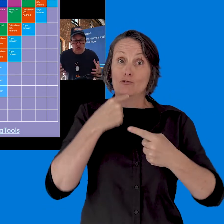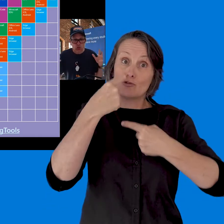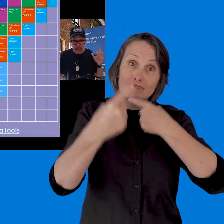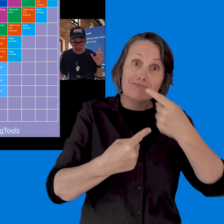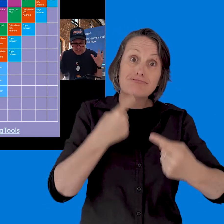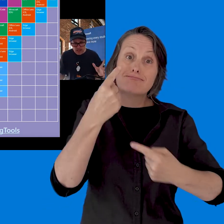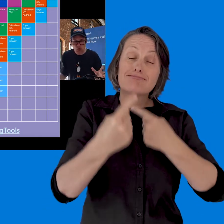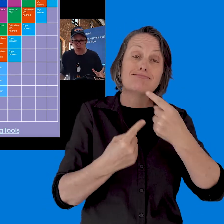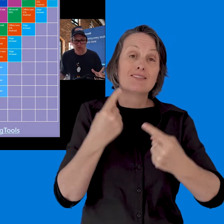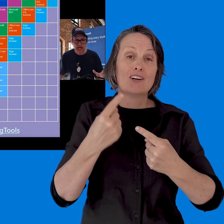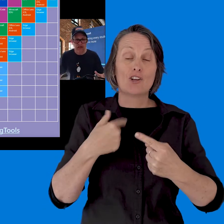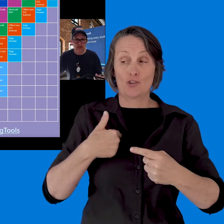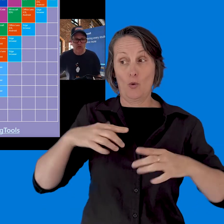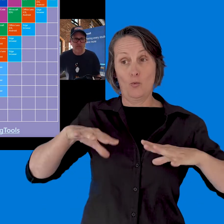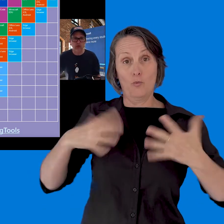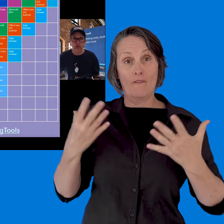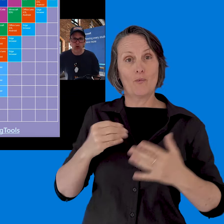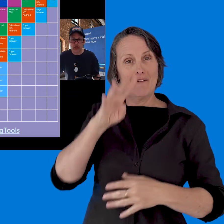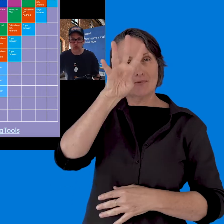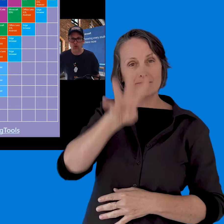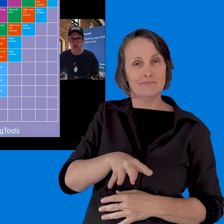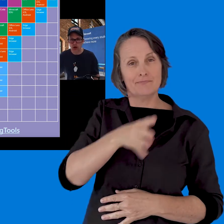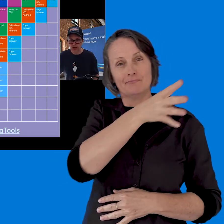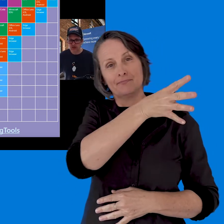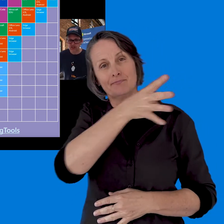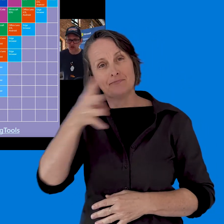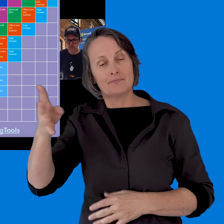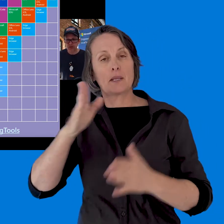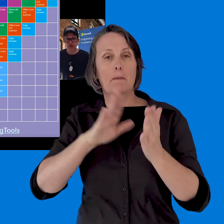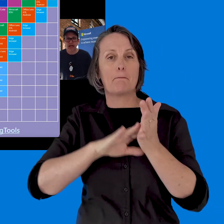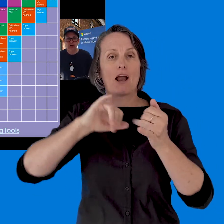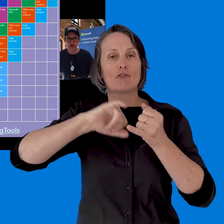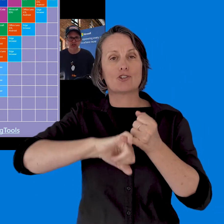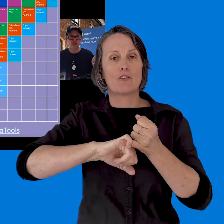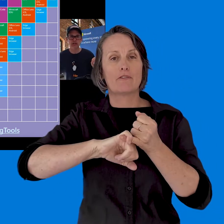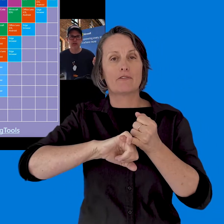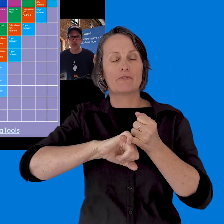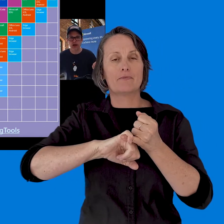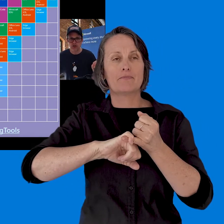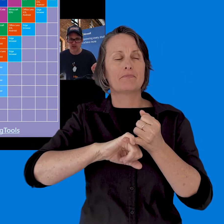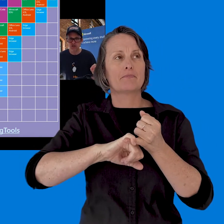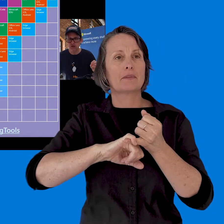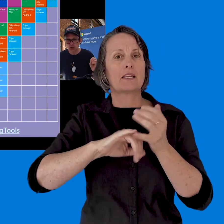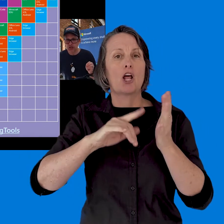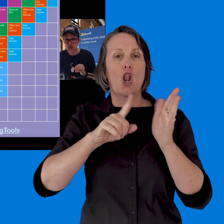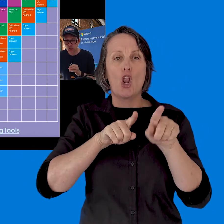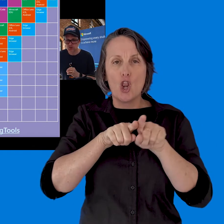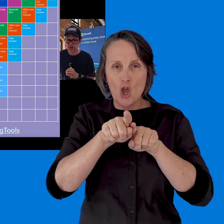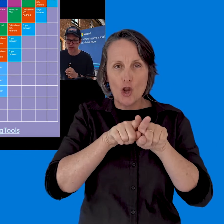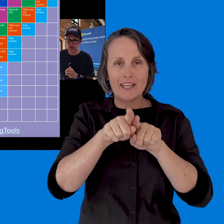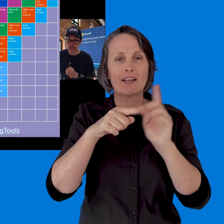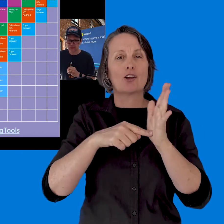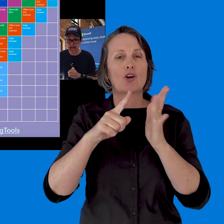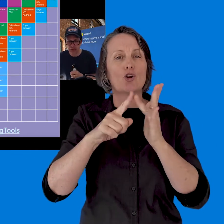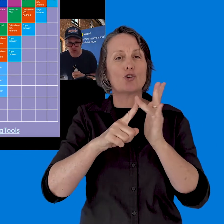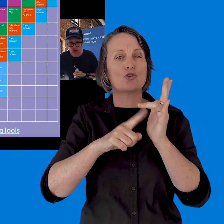So instead, what we've done is we built what we called the Microsoft periodic, excuse me, the Microsoft Learning Tools Periodic Table.